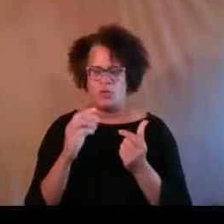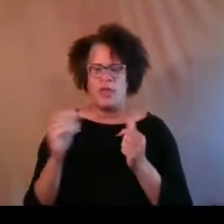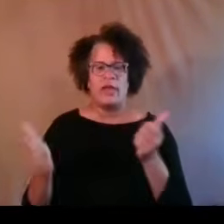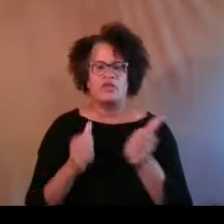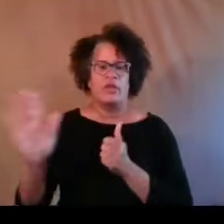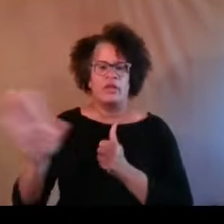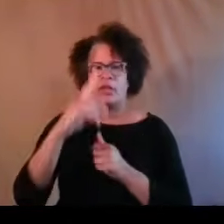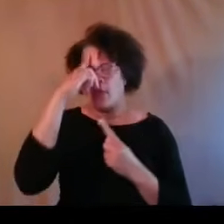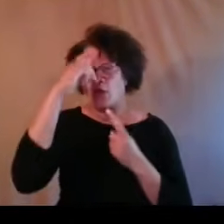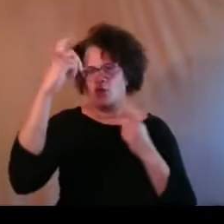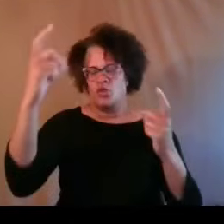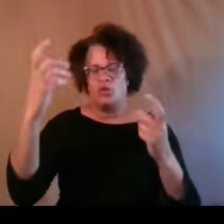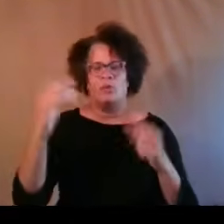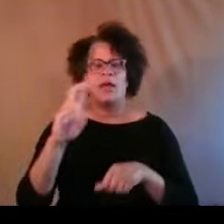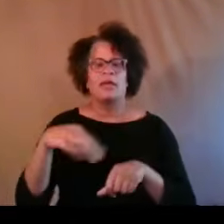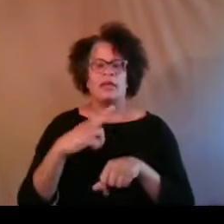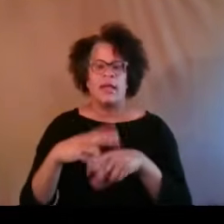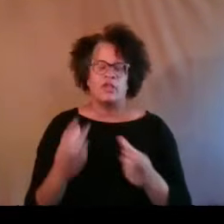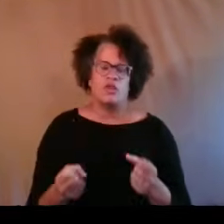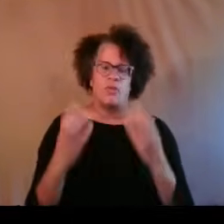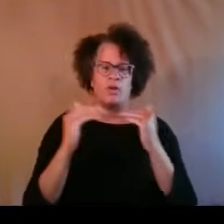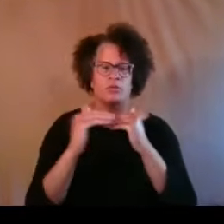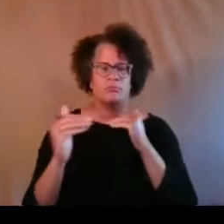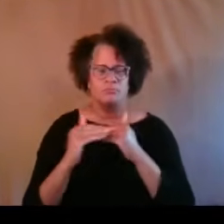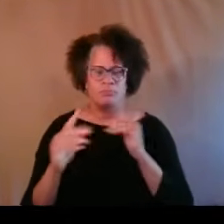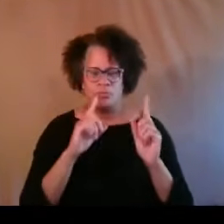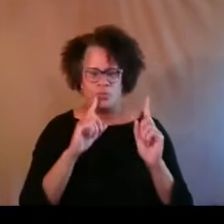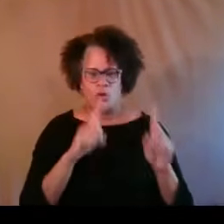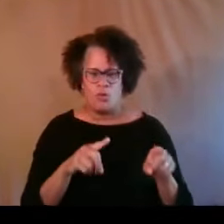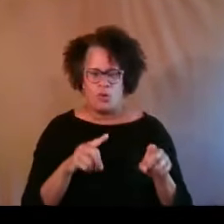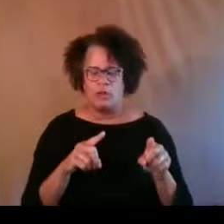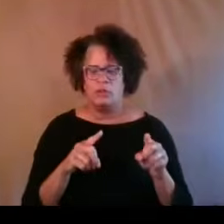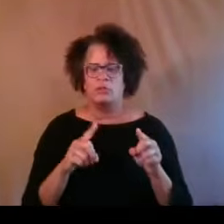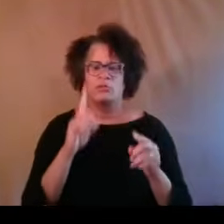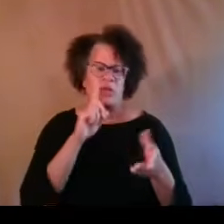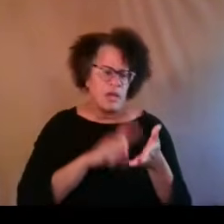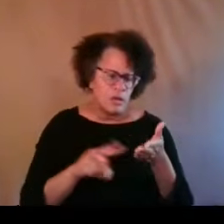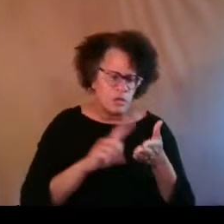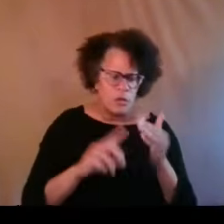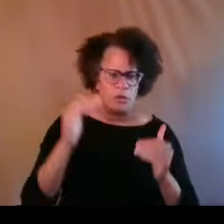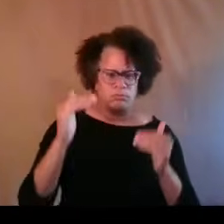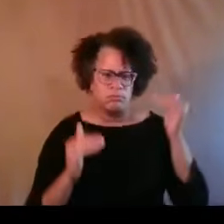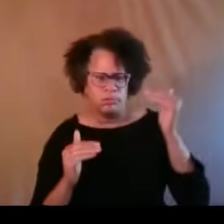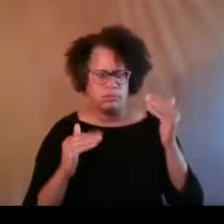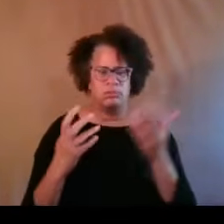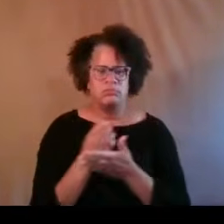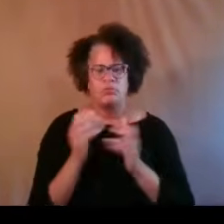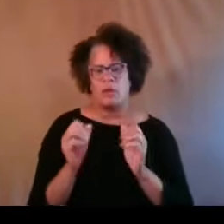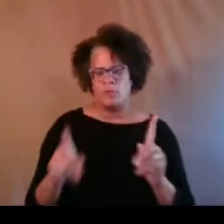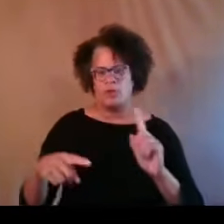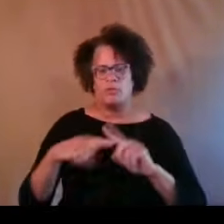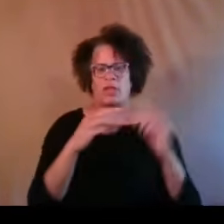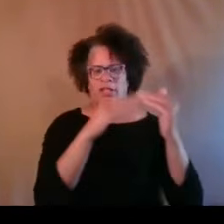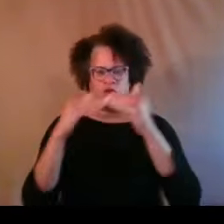our national multiplatform reporting initiative that explores inequality, opportunity, and justice in America.